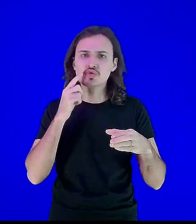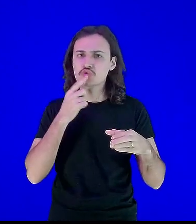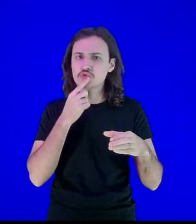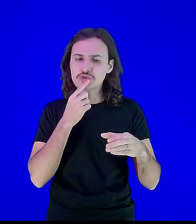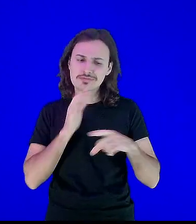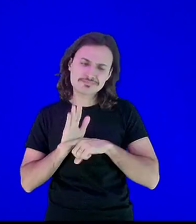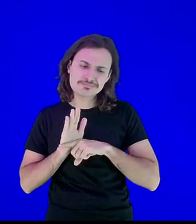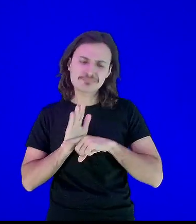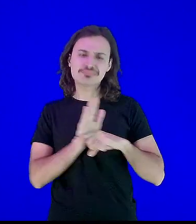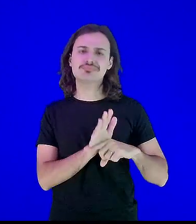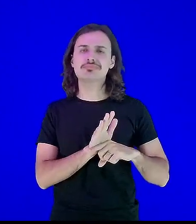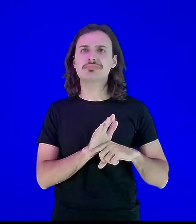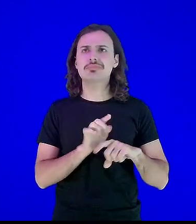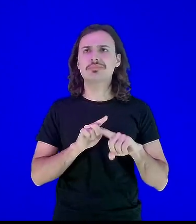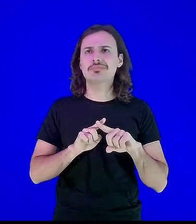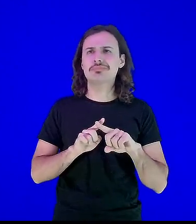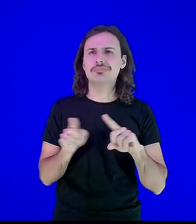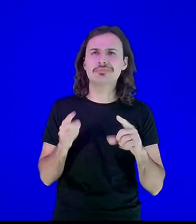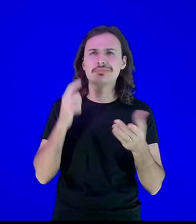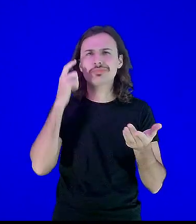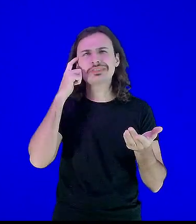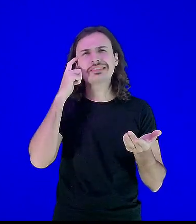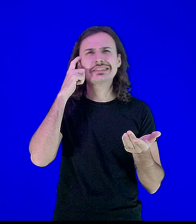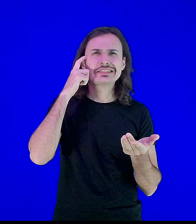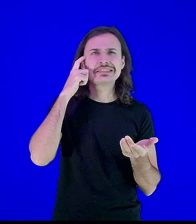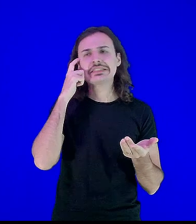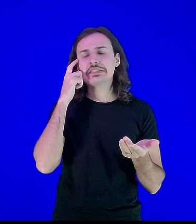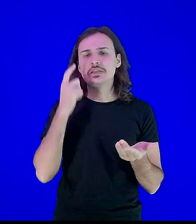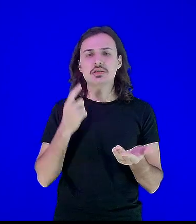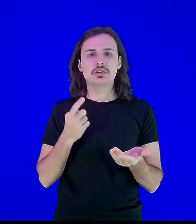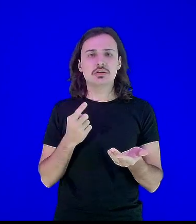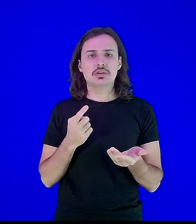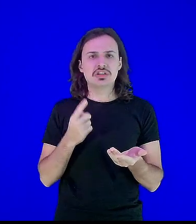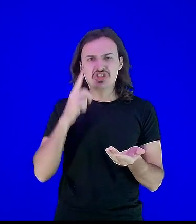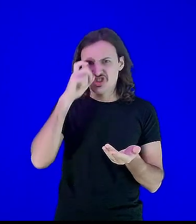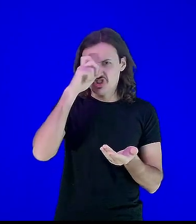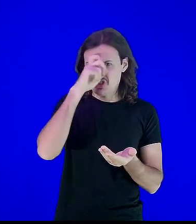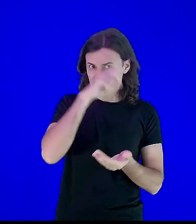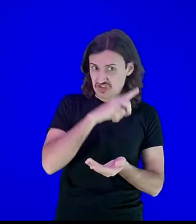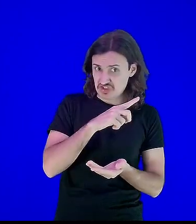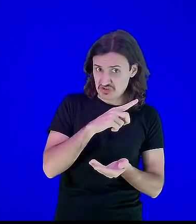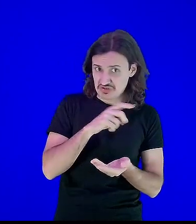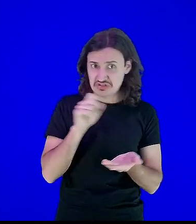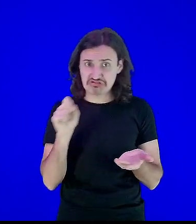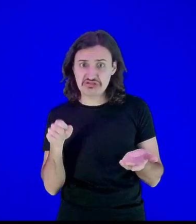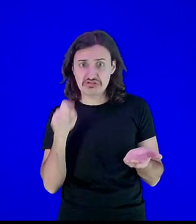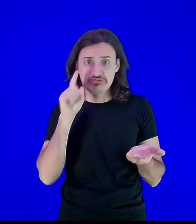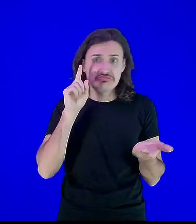"how hard is to build an application using sigwriting?" first thing I did was this